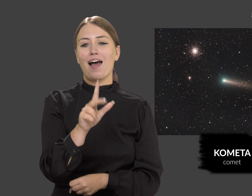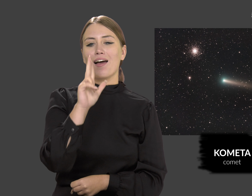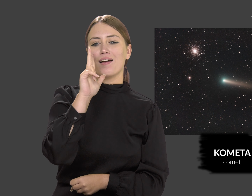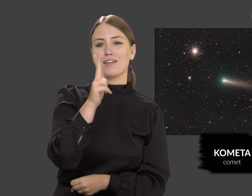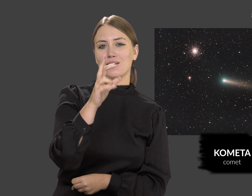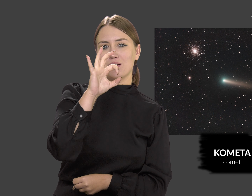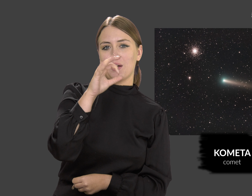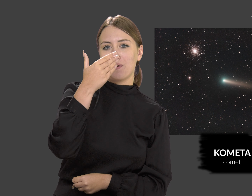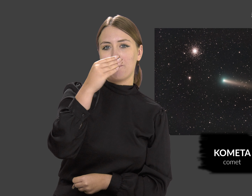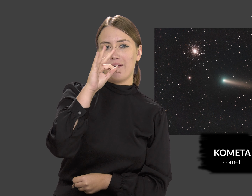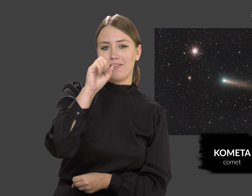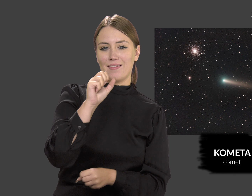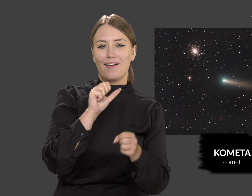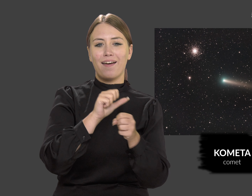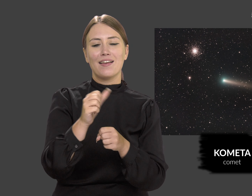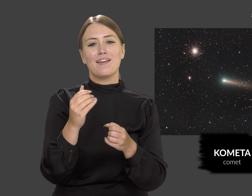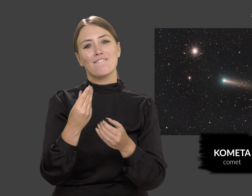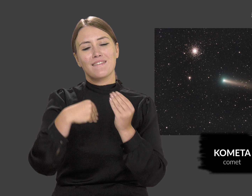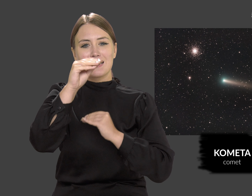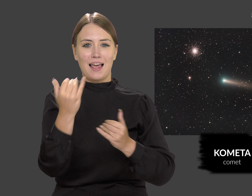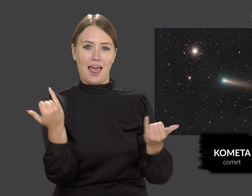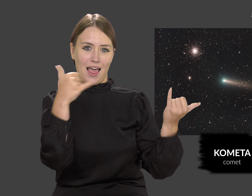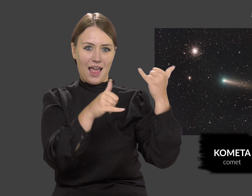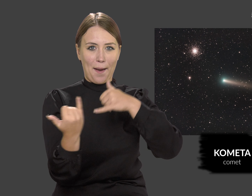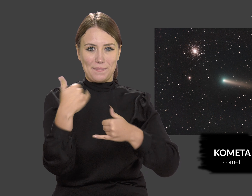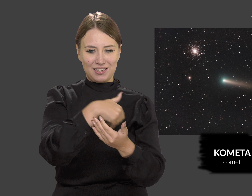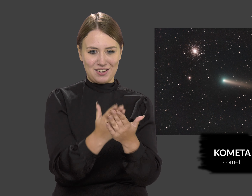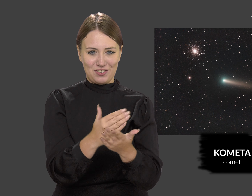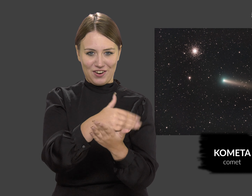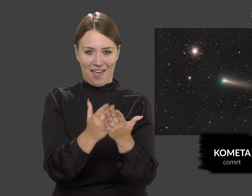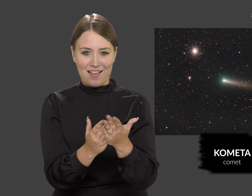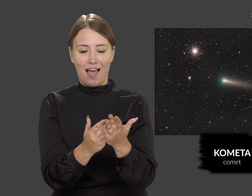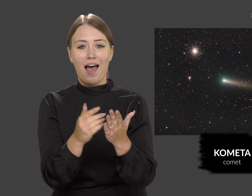comets tend to have more chemical components